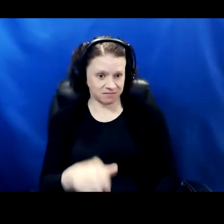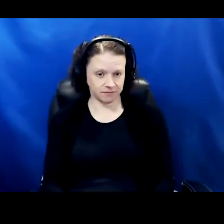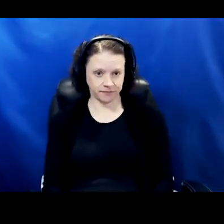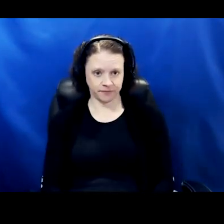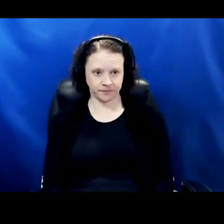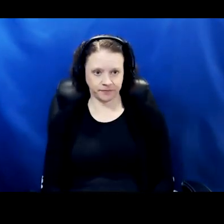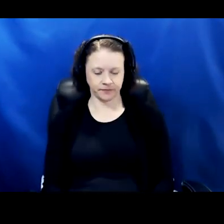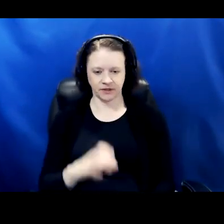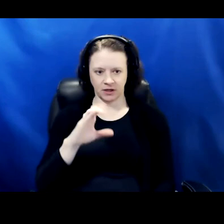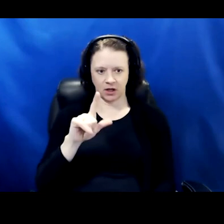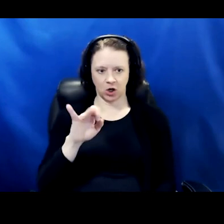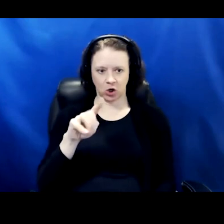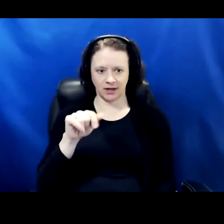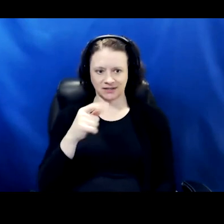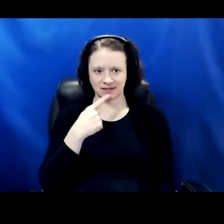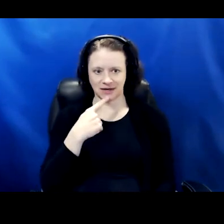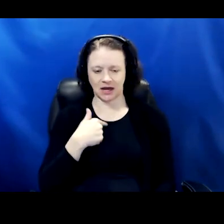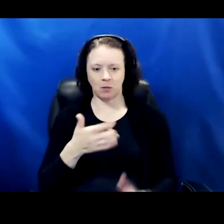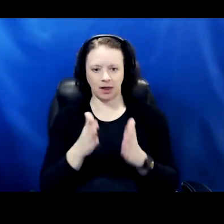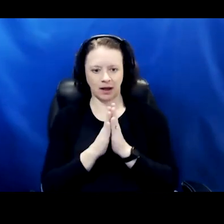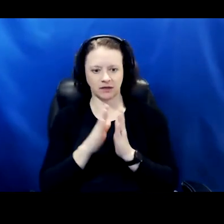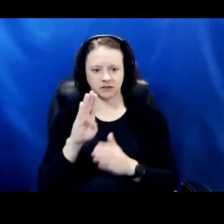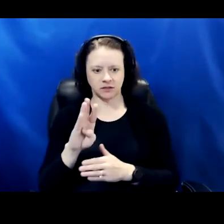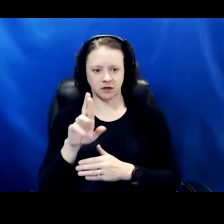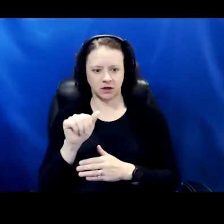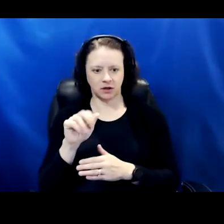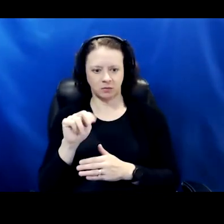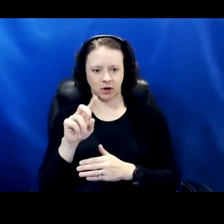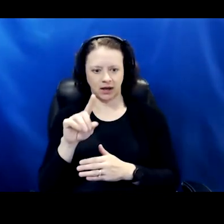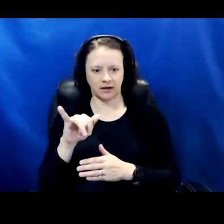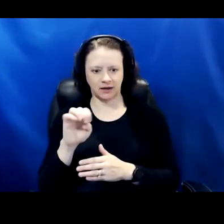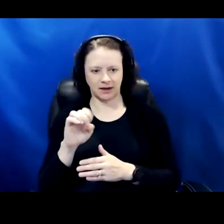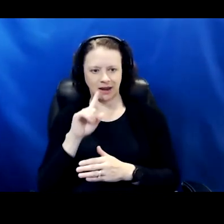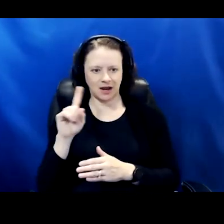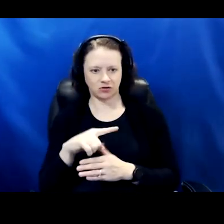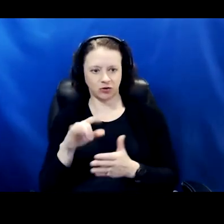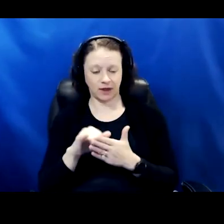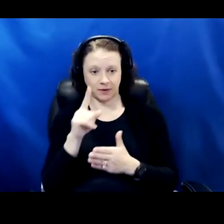[Claudia] This is Claudia. I'm going to have Brandie answer that because I thought the answer was no